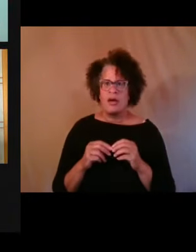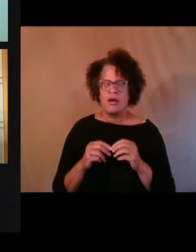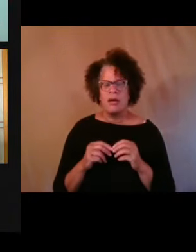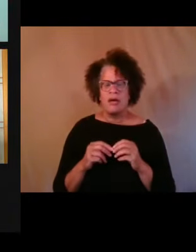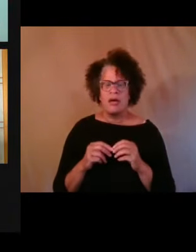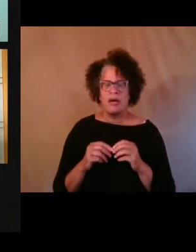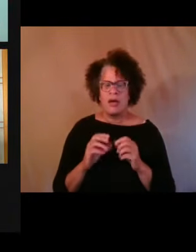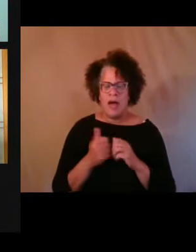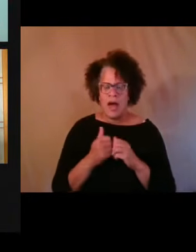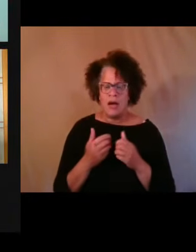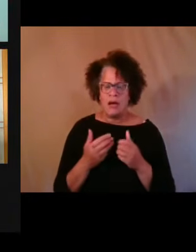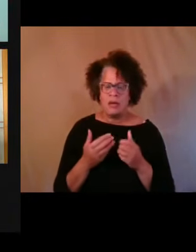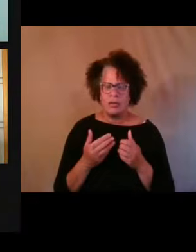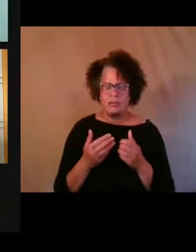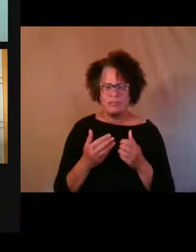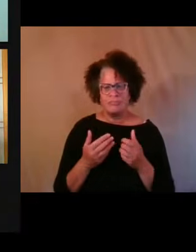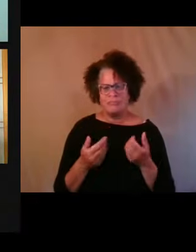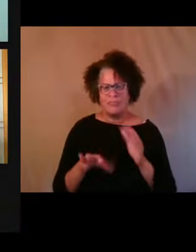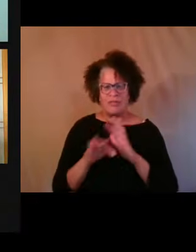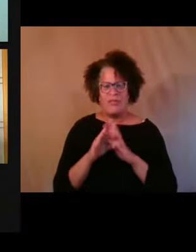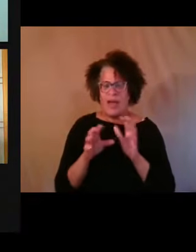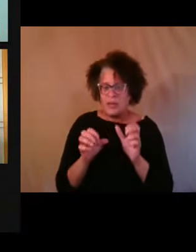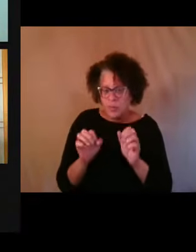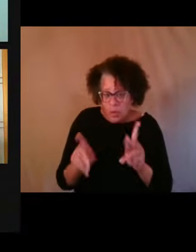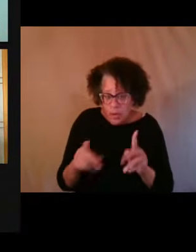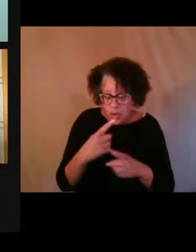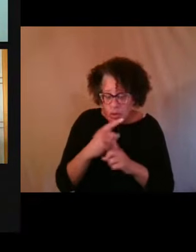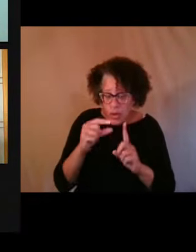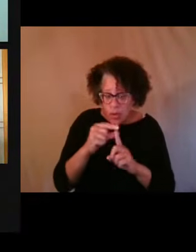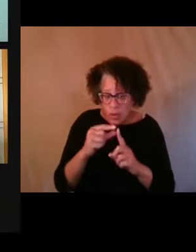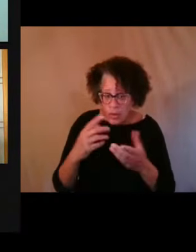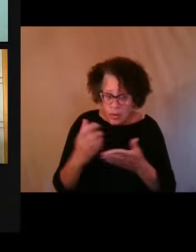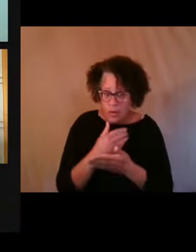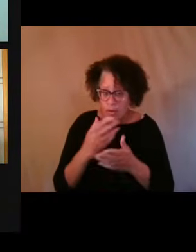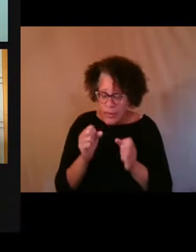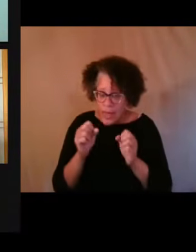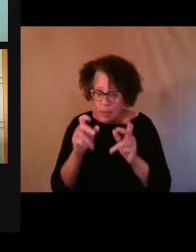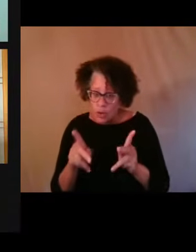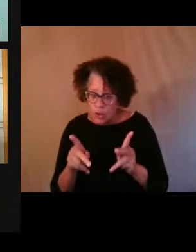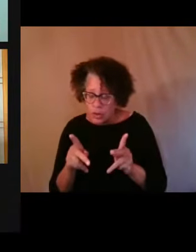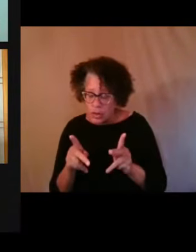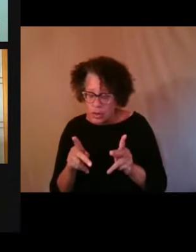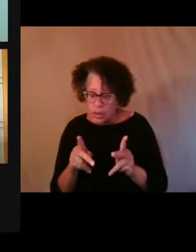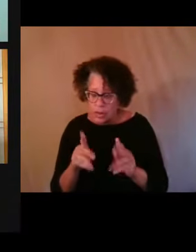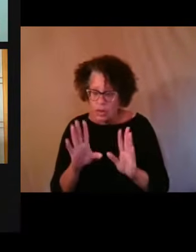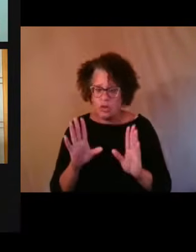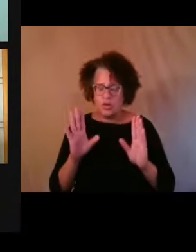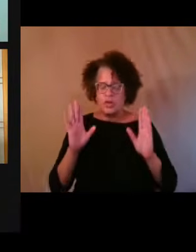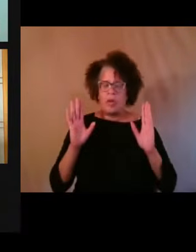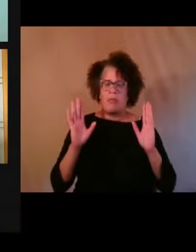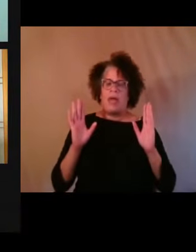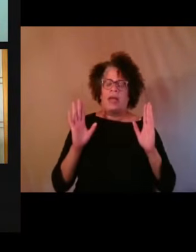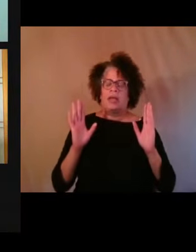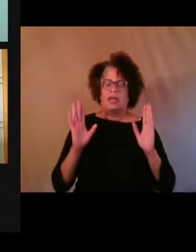if that's the right way to put it or the opportunity to step back and recharge, rest,